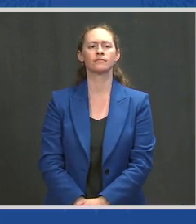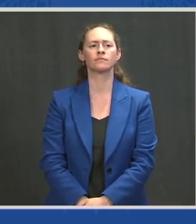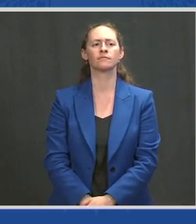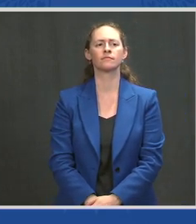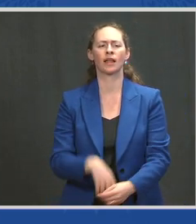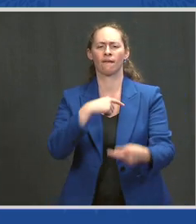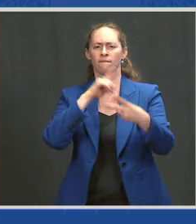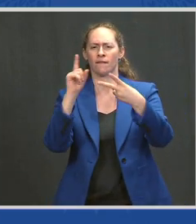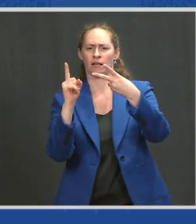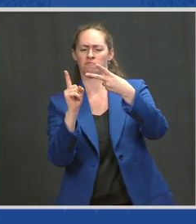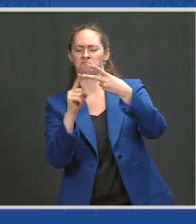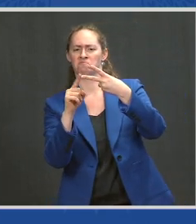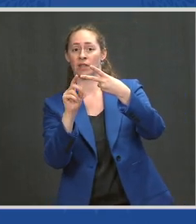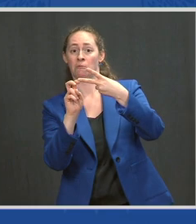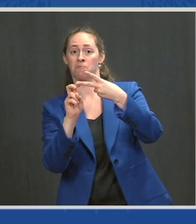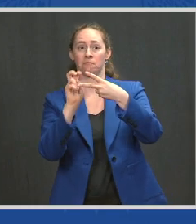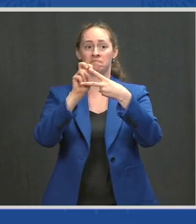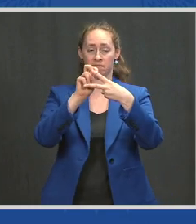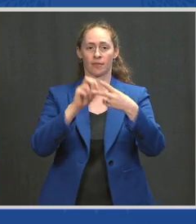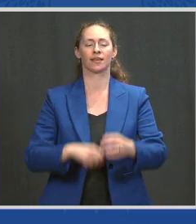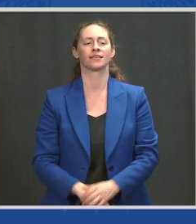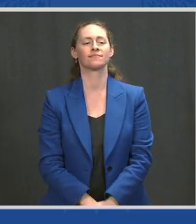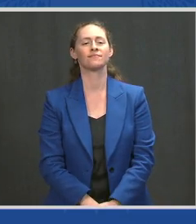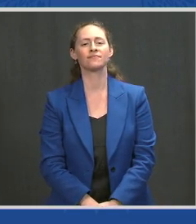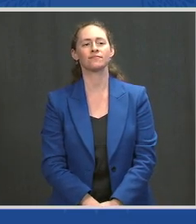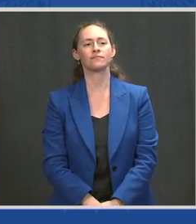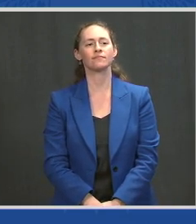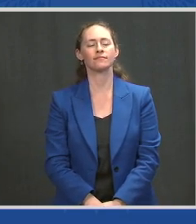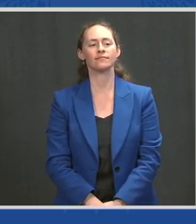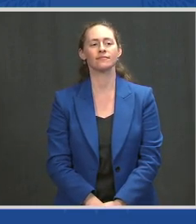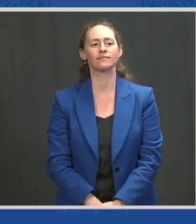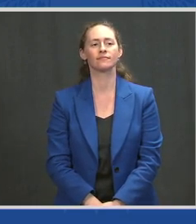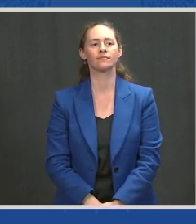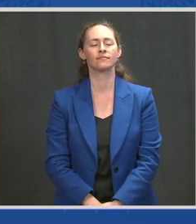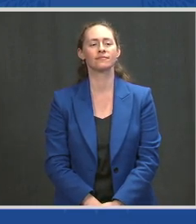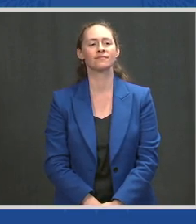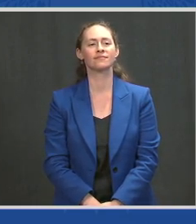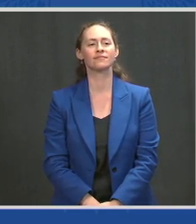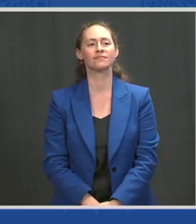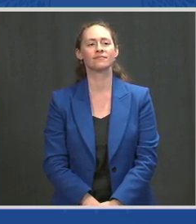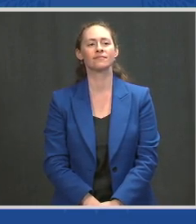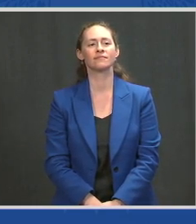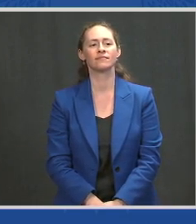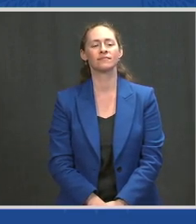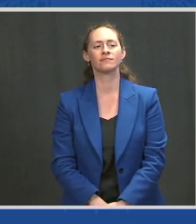I pointed out to him that we have significant cyber capability. And he knows it.